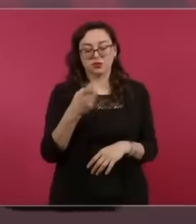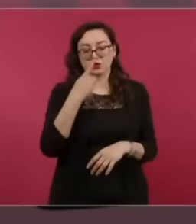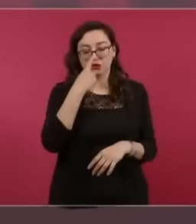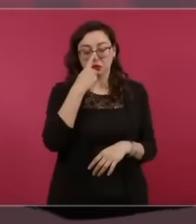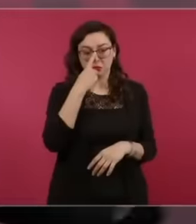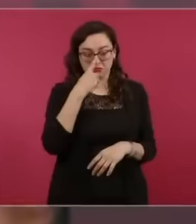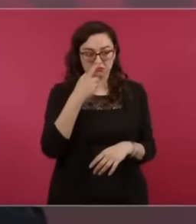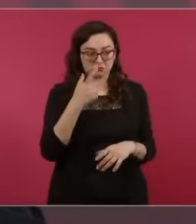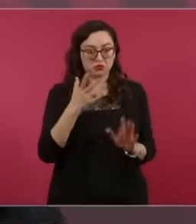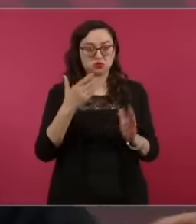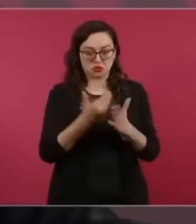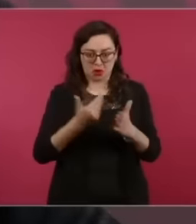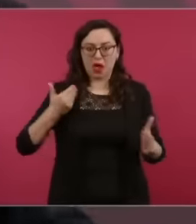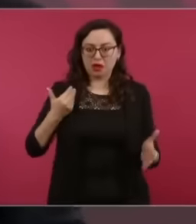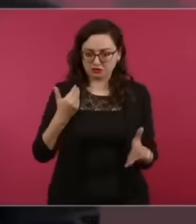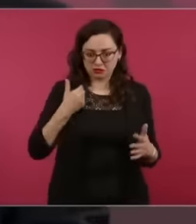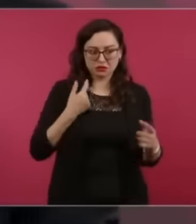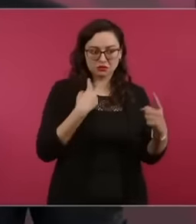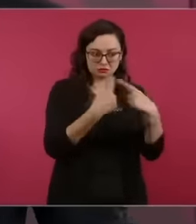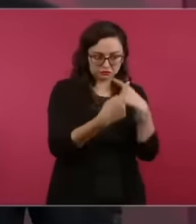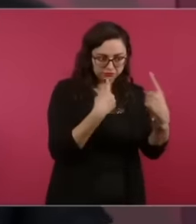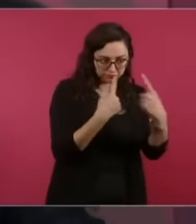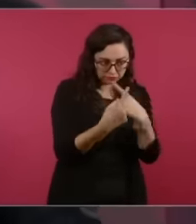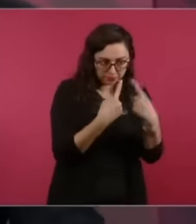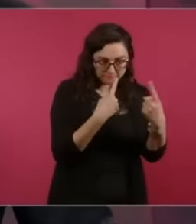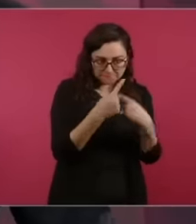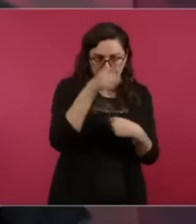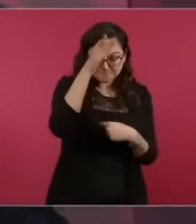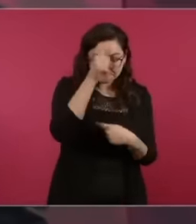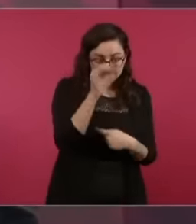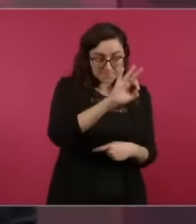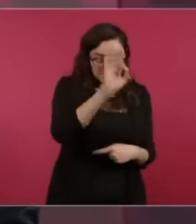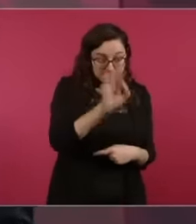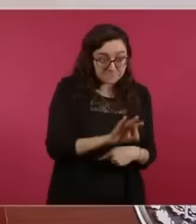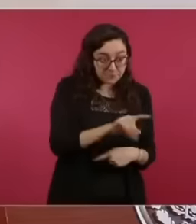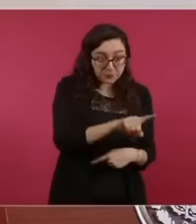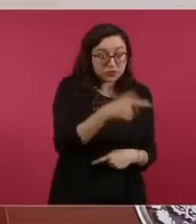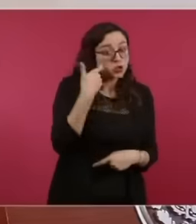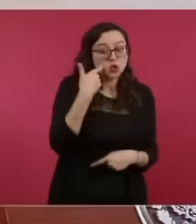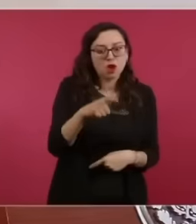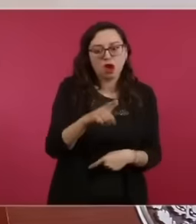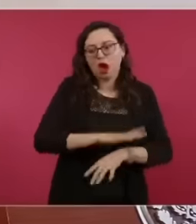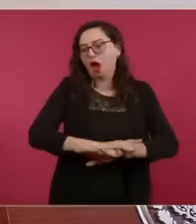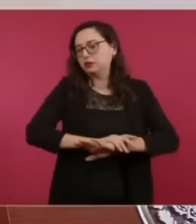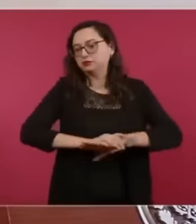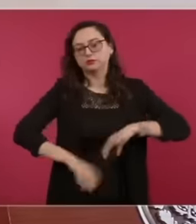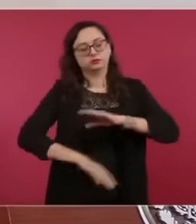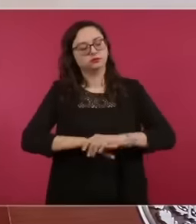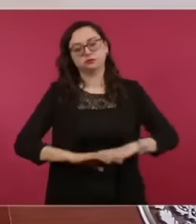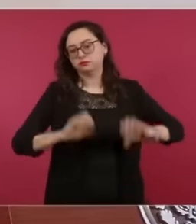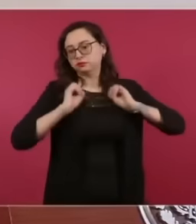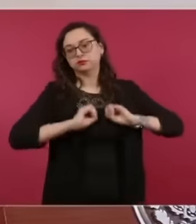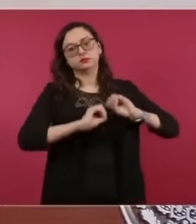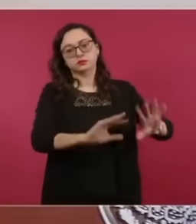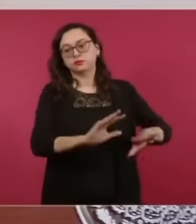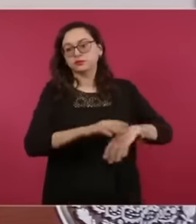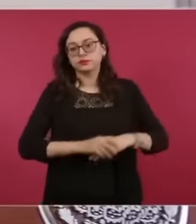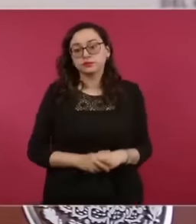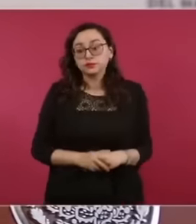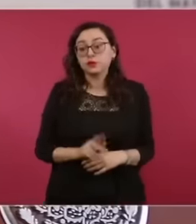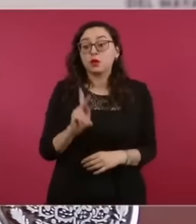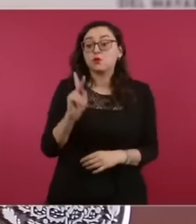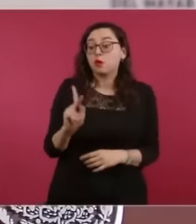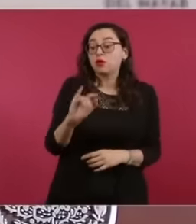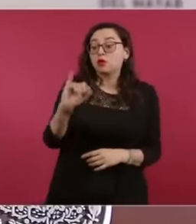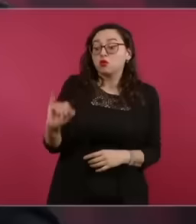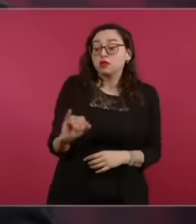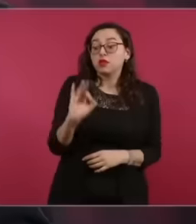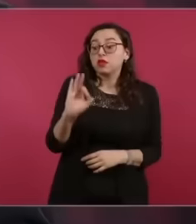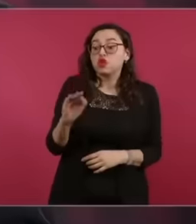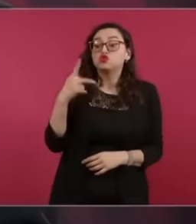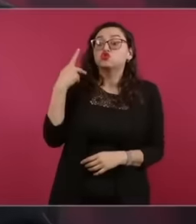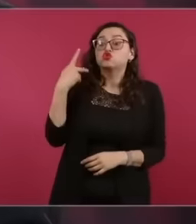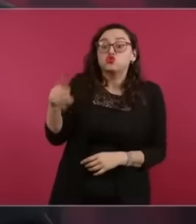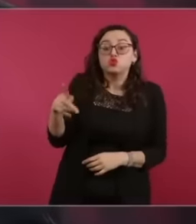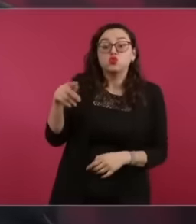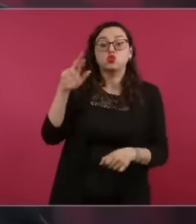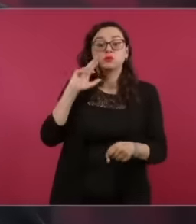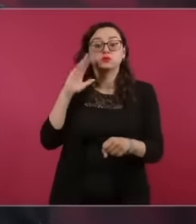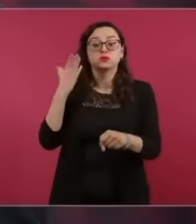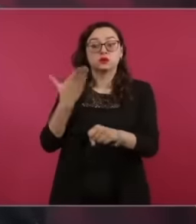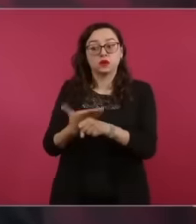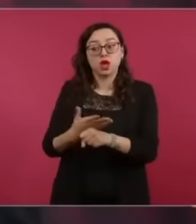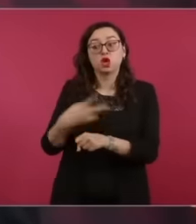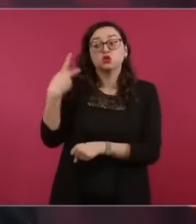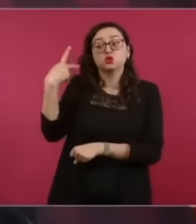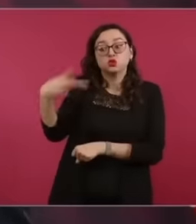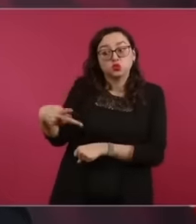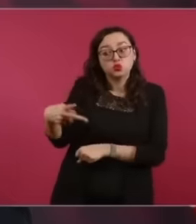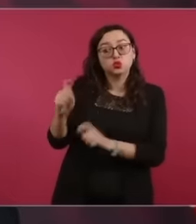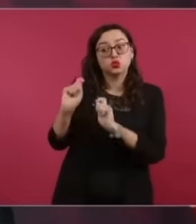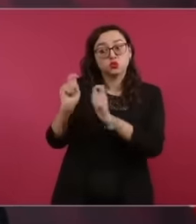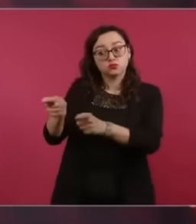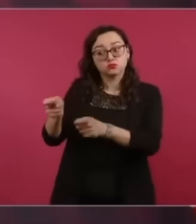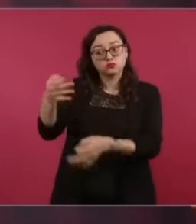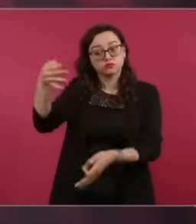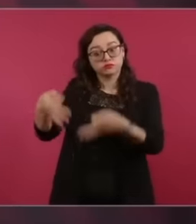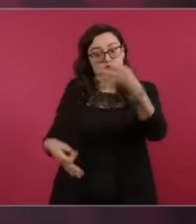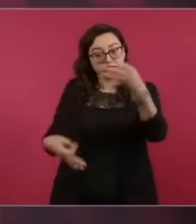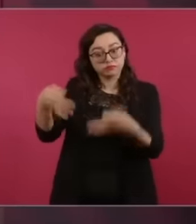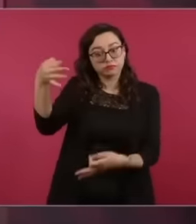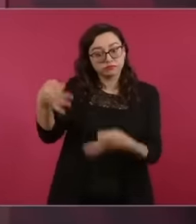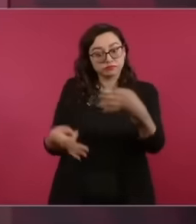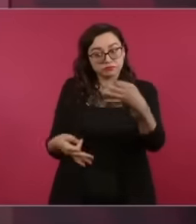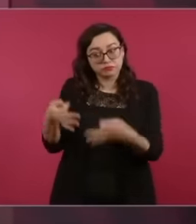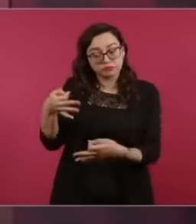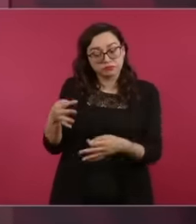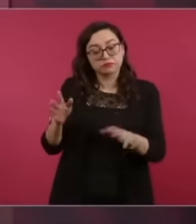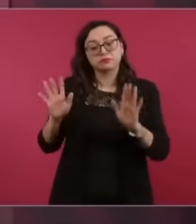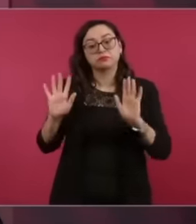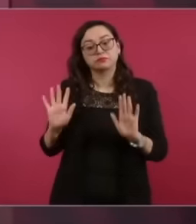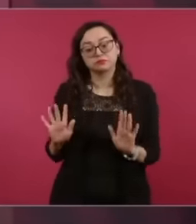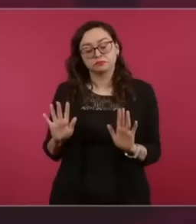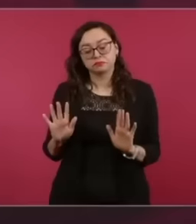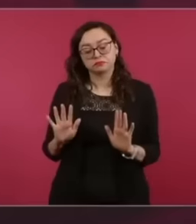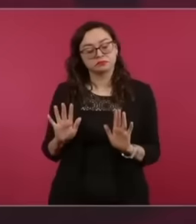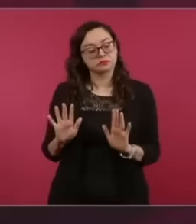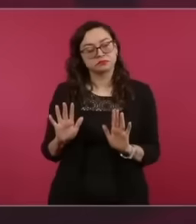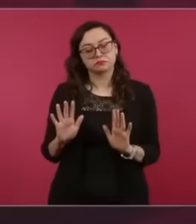the only thing is that the judicial power is the one that corresponds resolve this matter